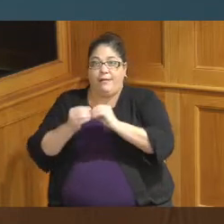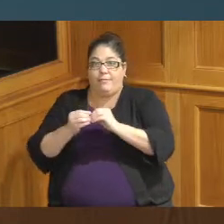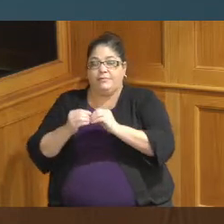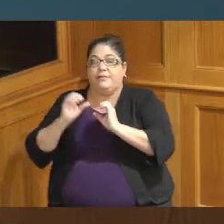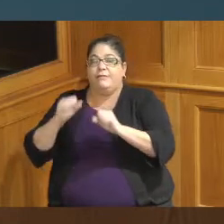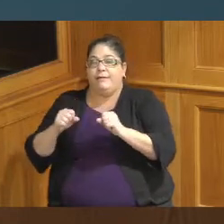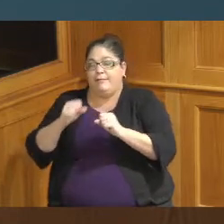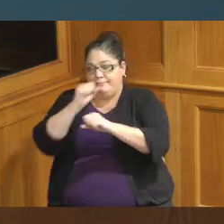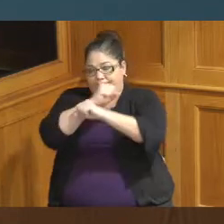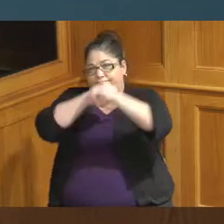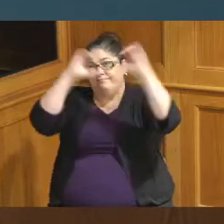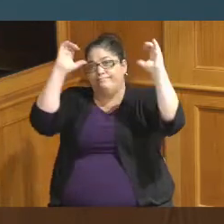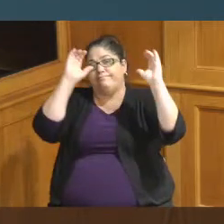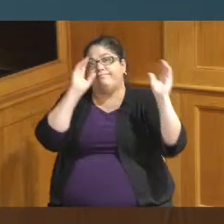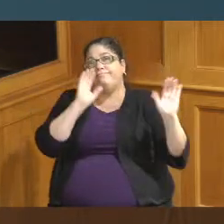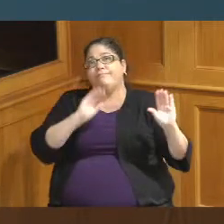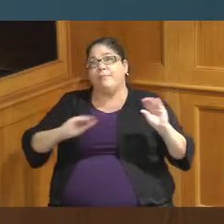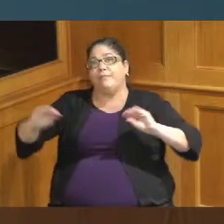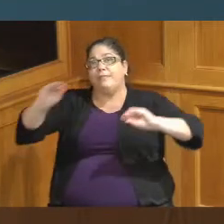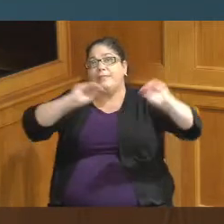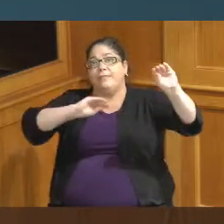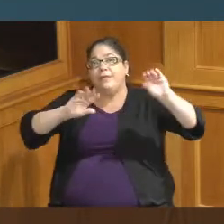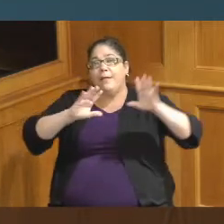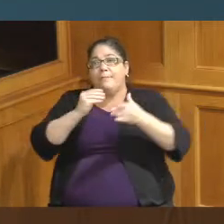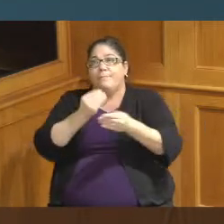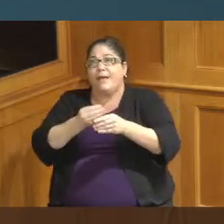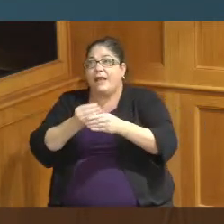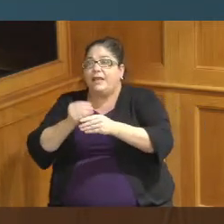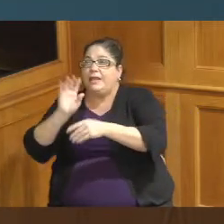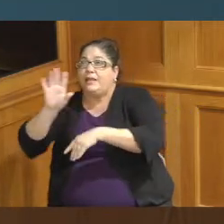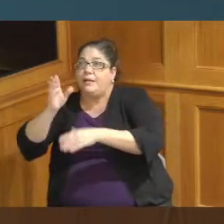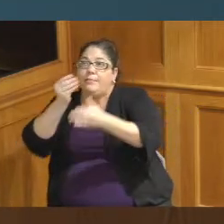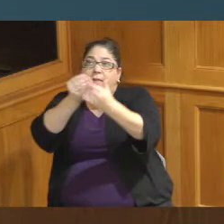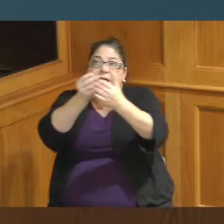understand people say oh we understand this VY was going to run out one day I understand that